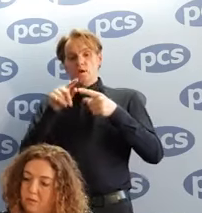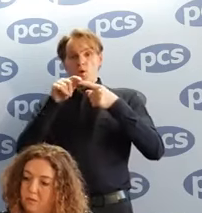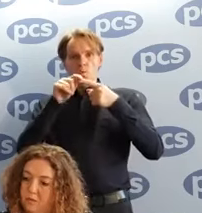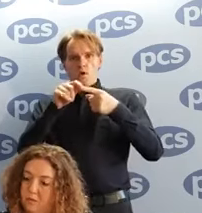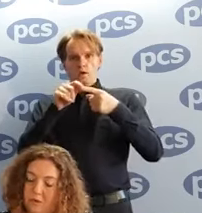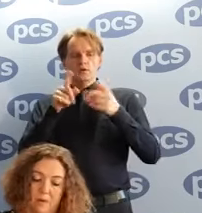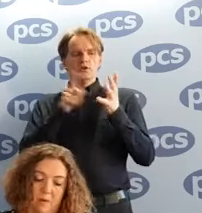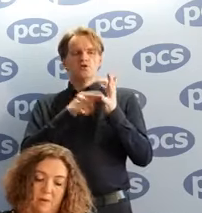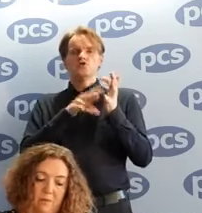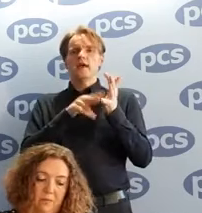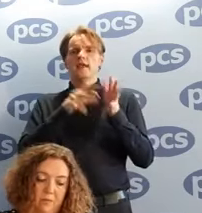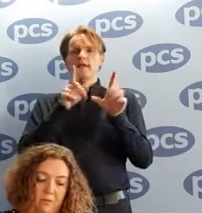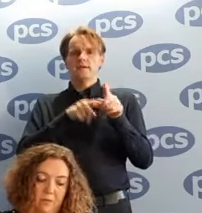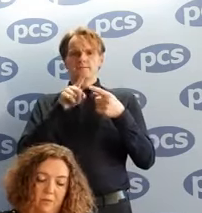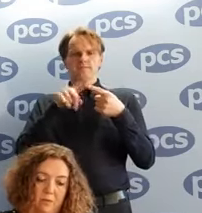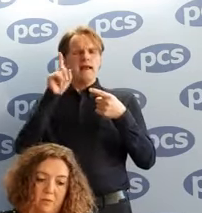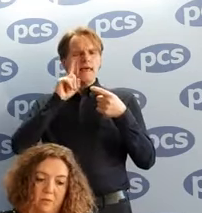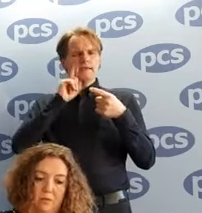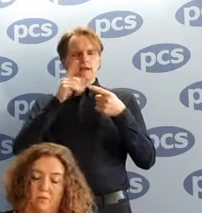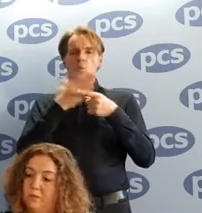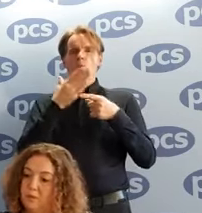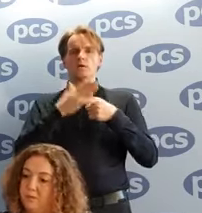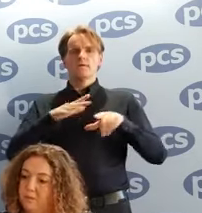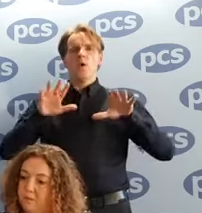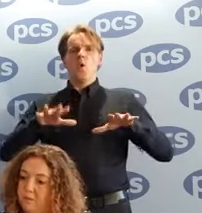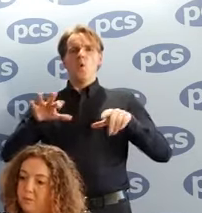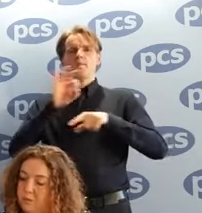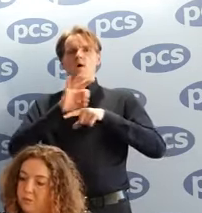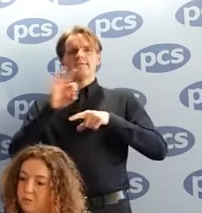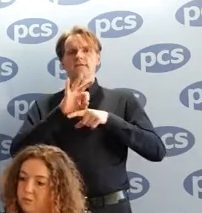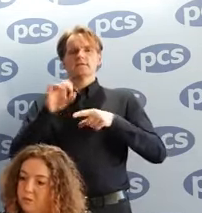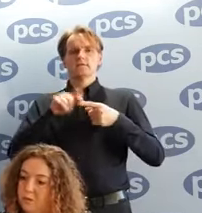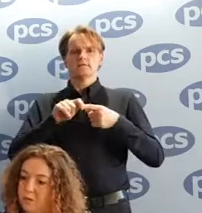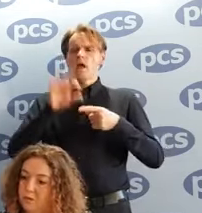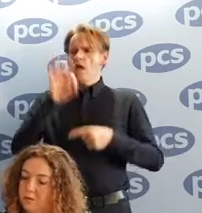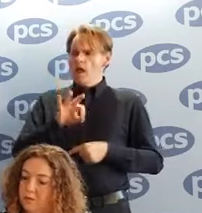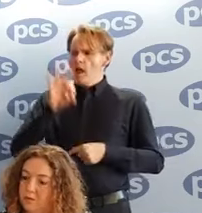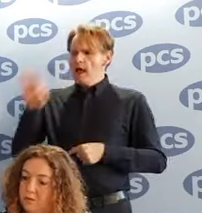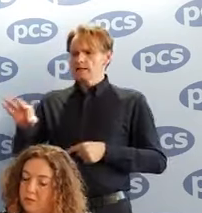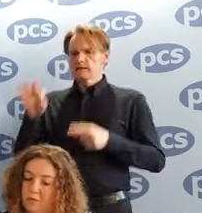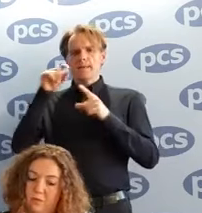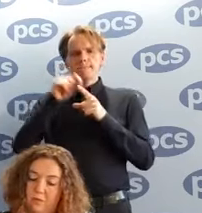Home Office who says what will PCS's position be if some employers